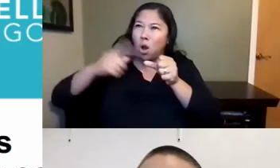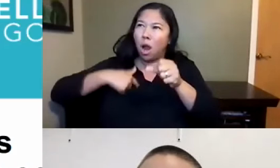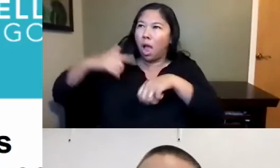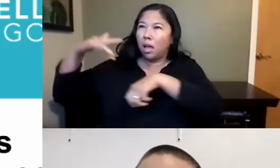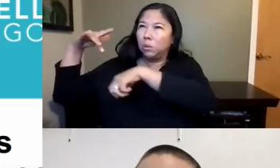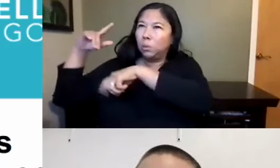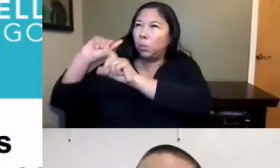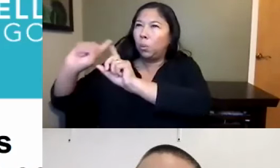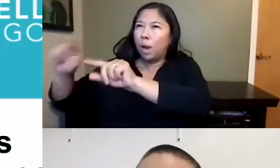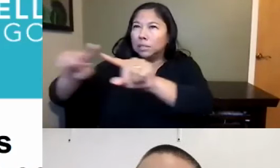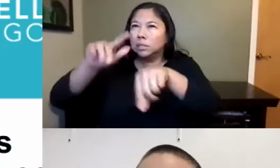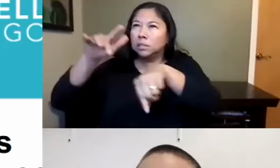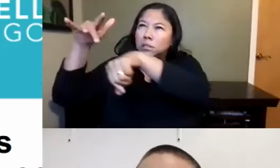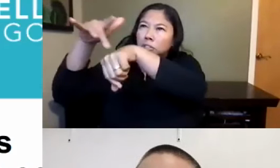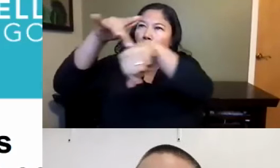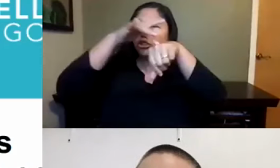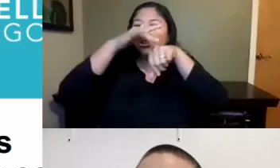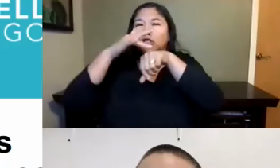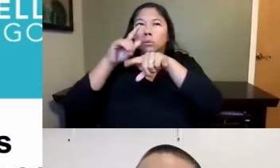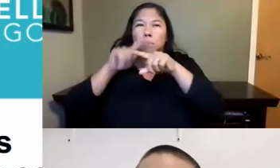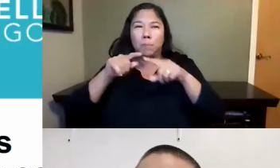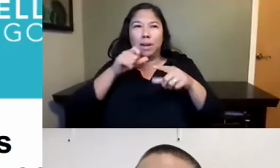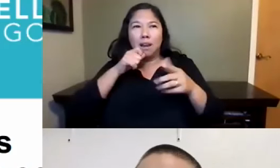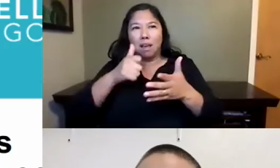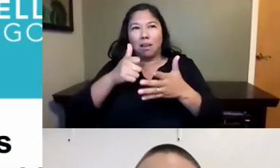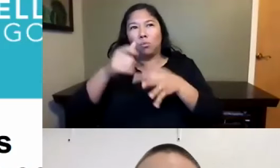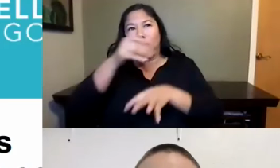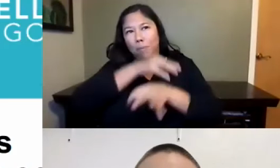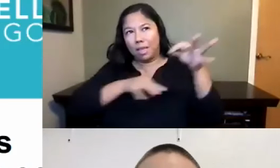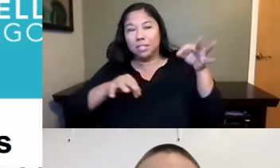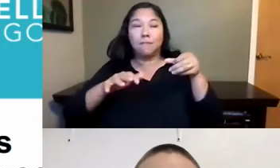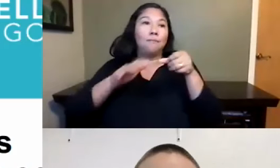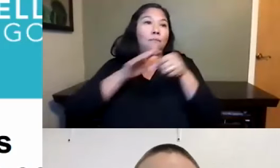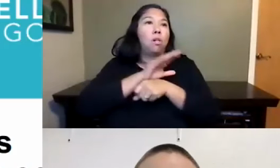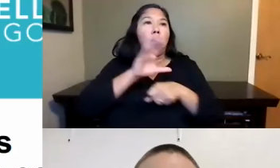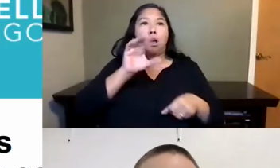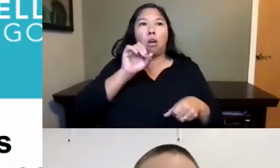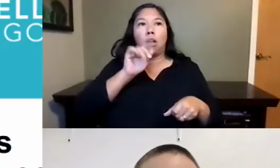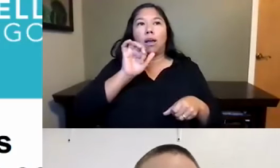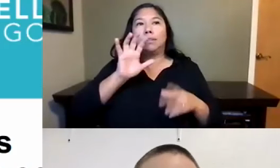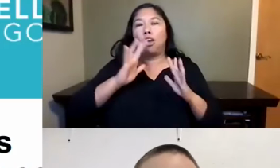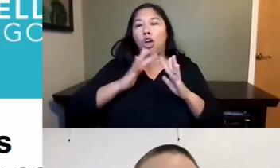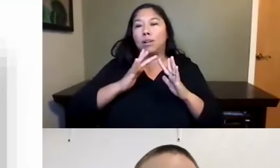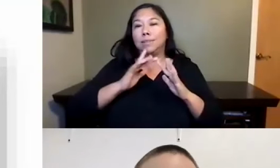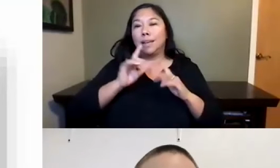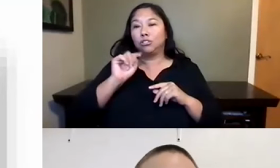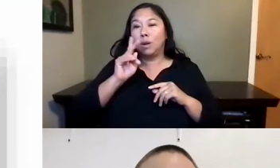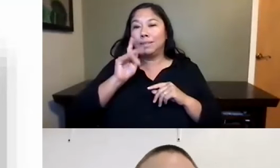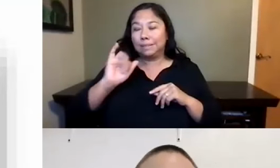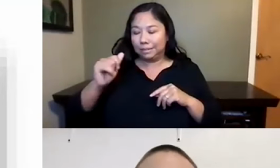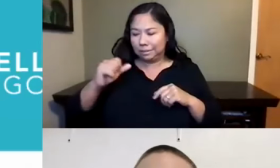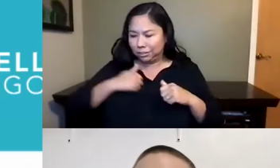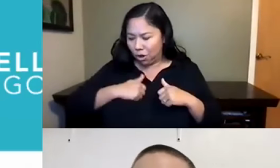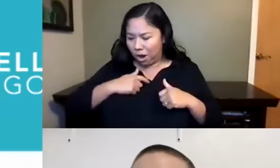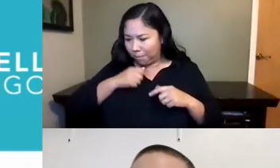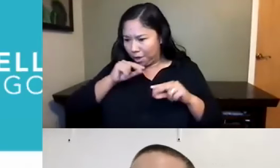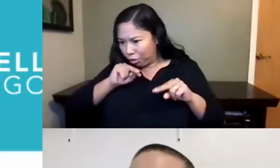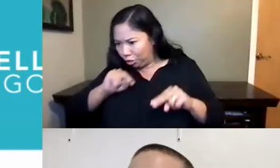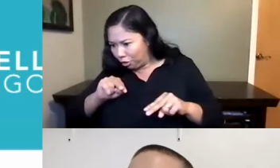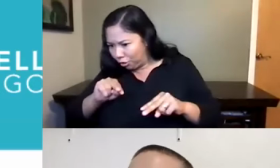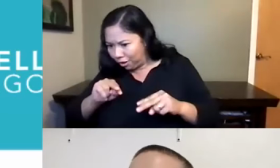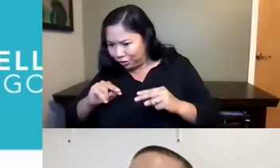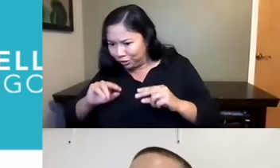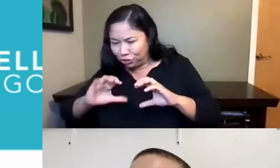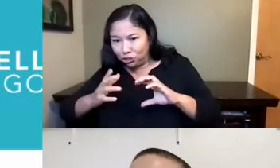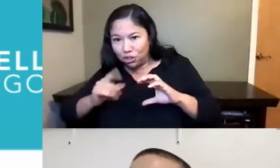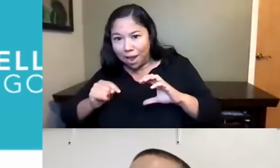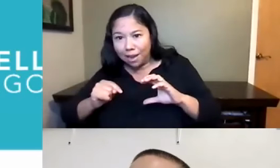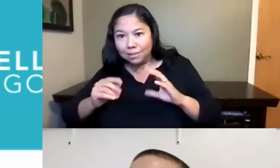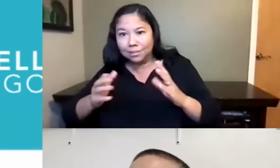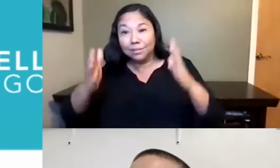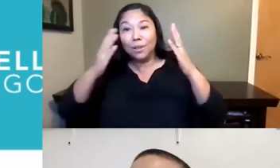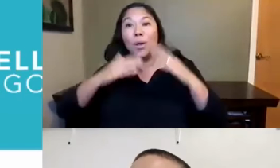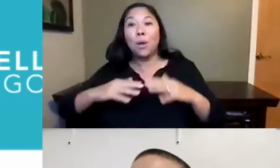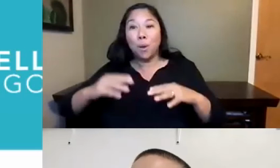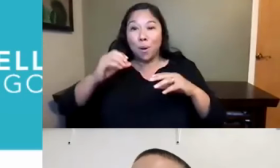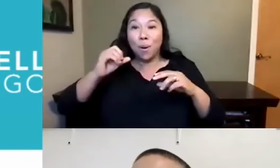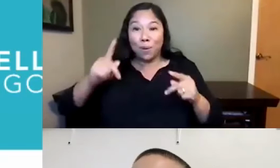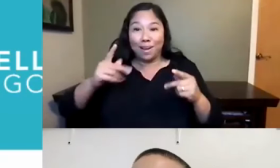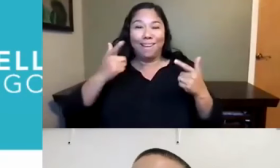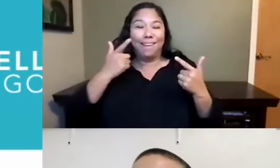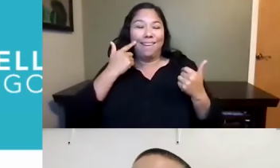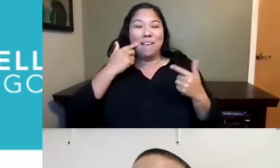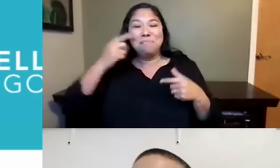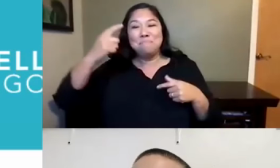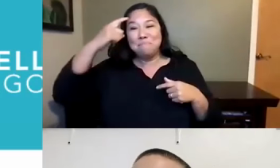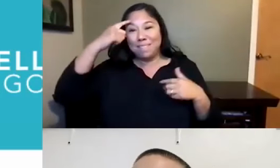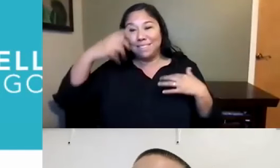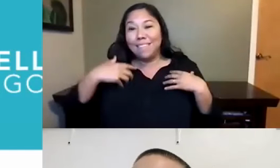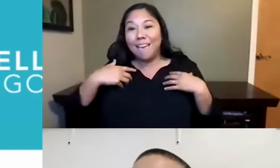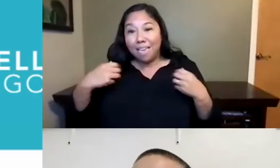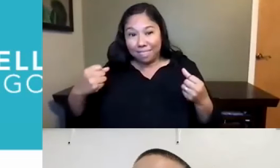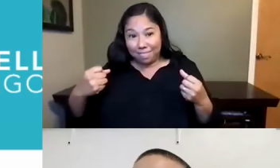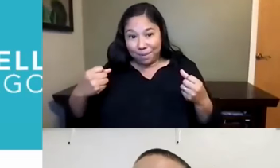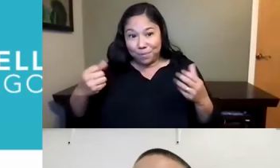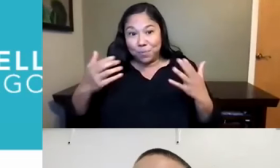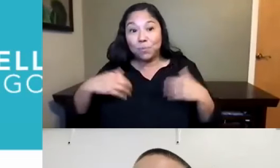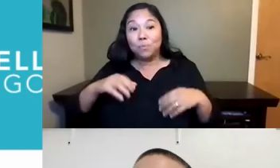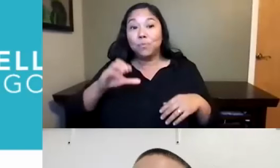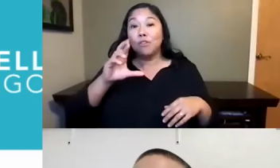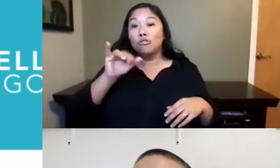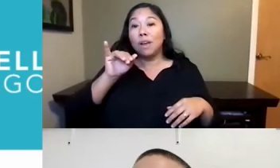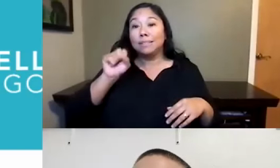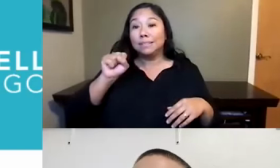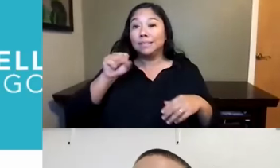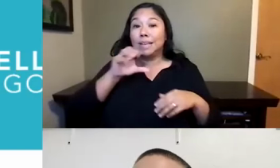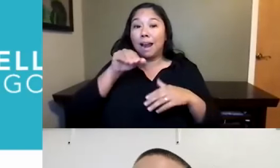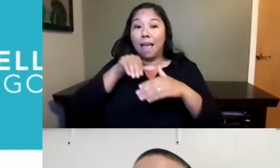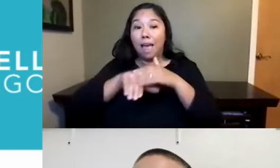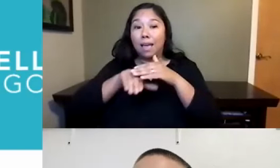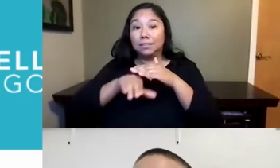Okay, mental health. Access and Crisis Line is 24 hours [888-724-7240]. You can chat as well,